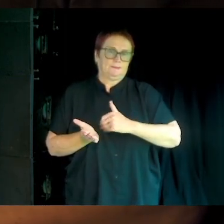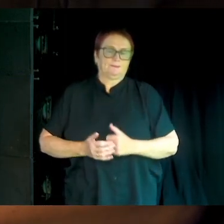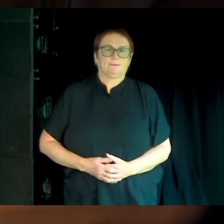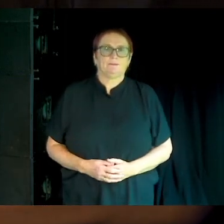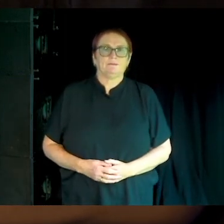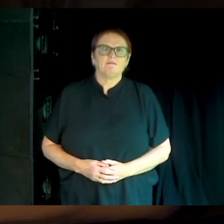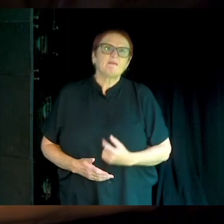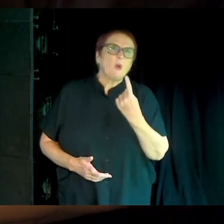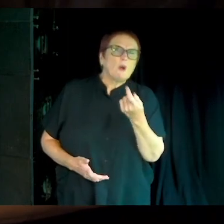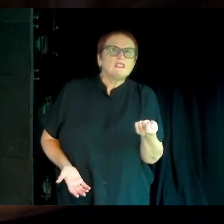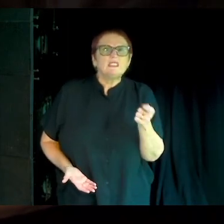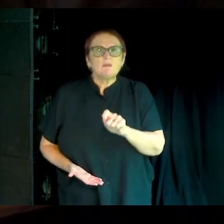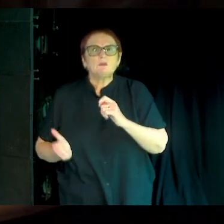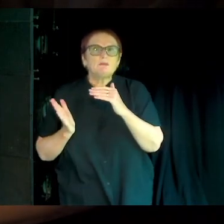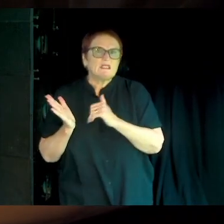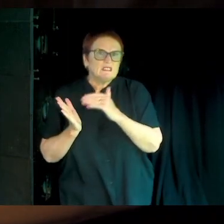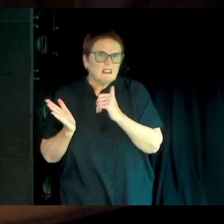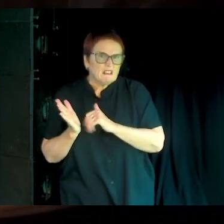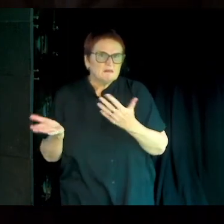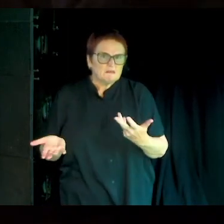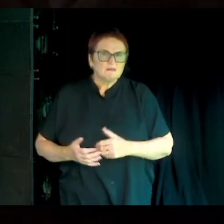maybe one tablespoon of butter a little bit more